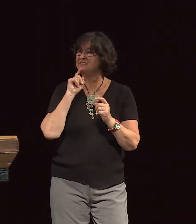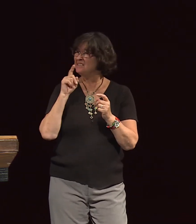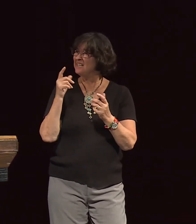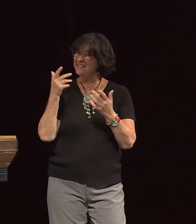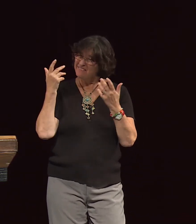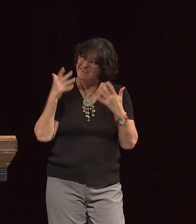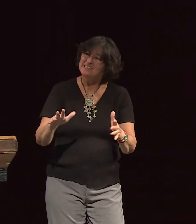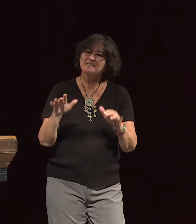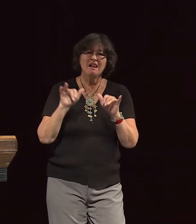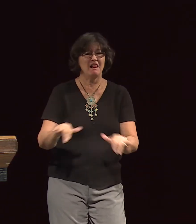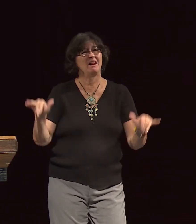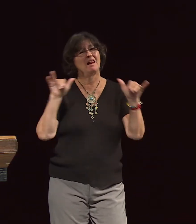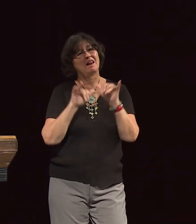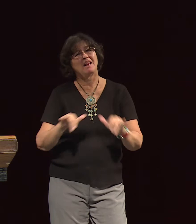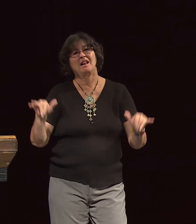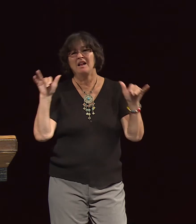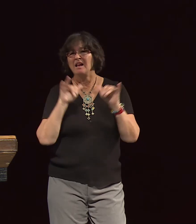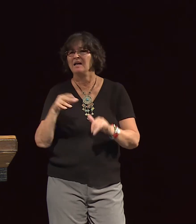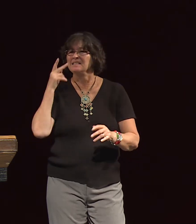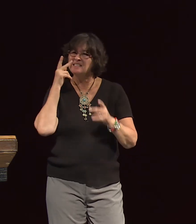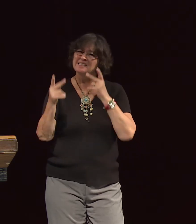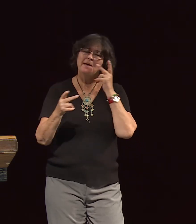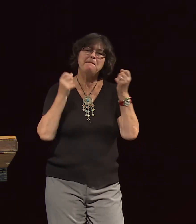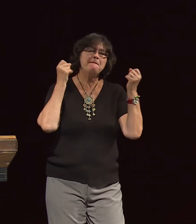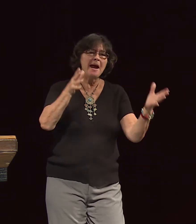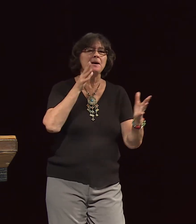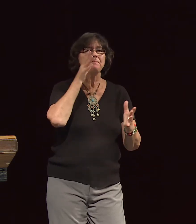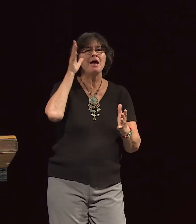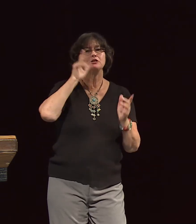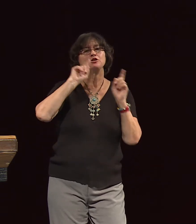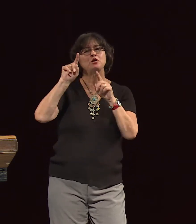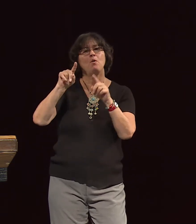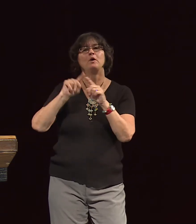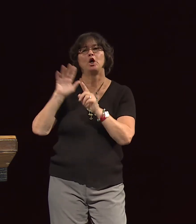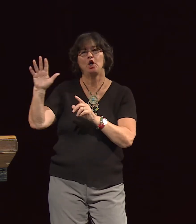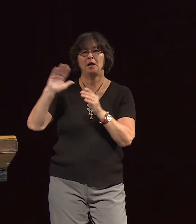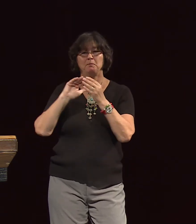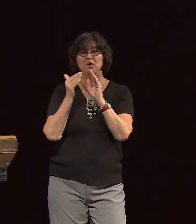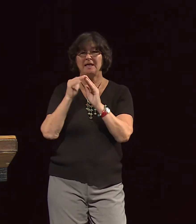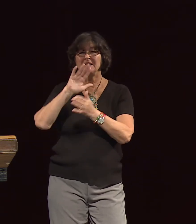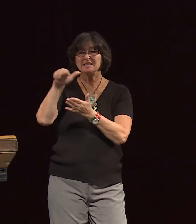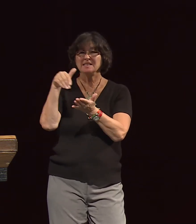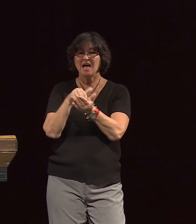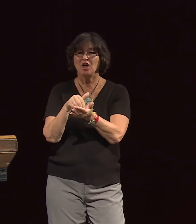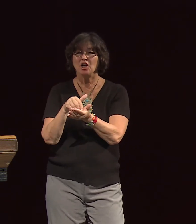that something needed to change, and we just see so many parents going to the community center